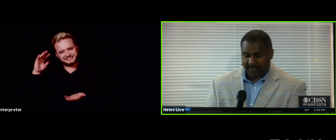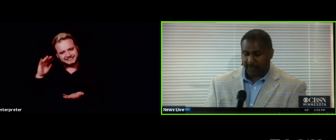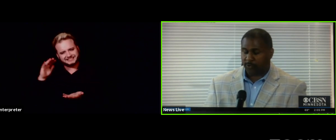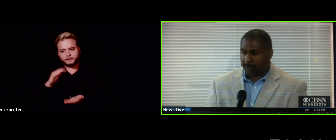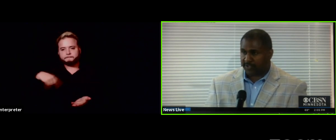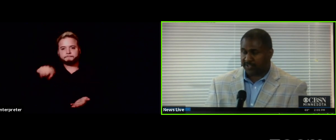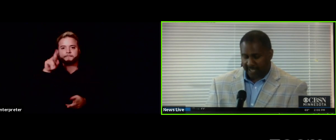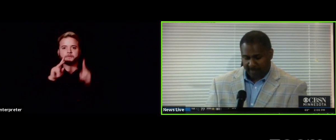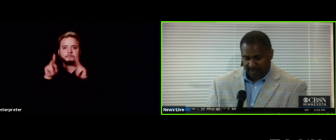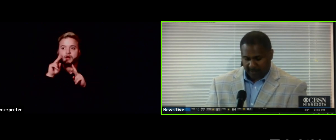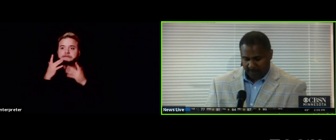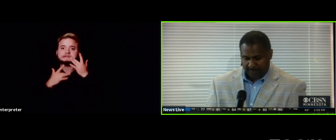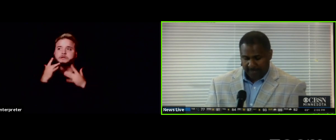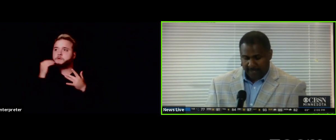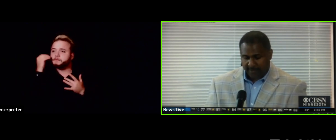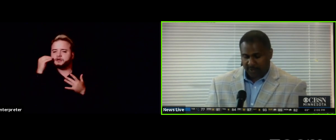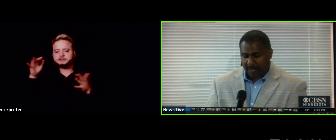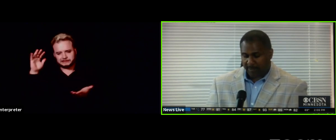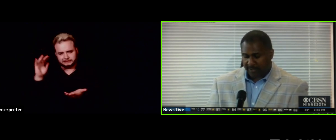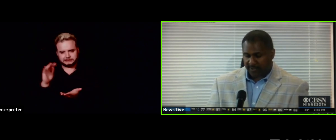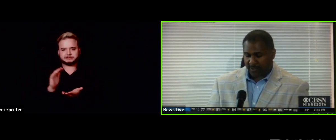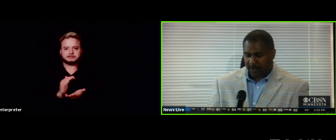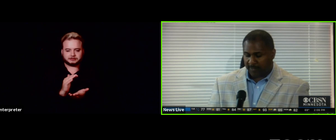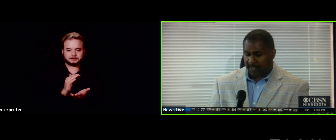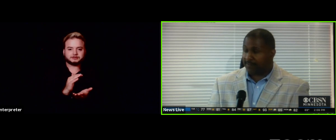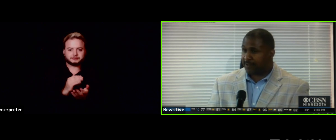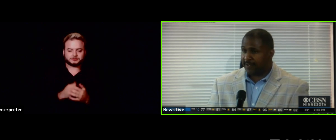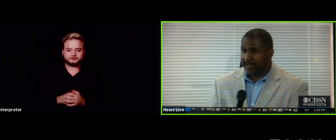and across the state of Minnesota. So it's my pleasure to welcome the Governor. I'll